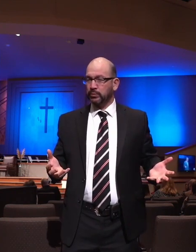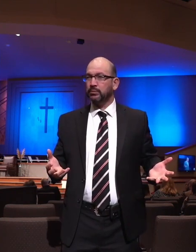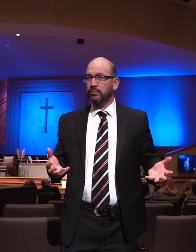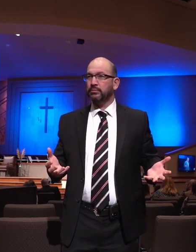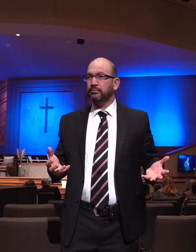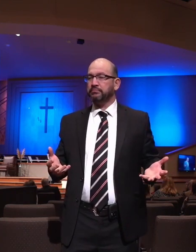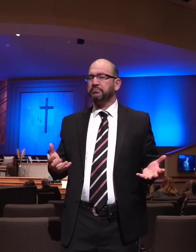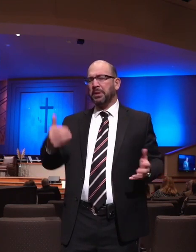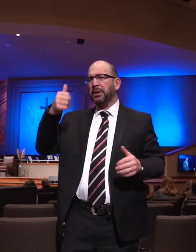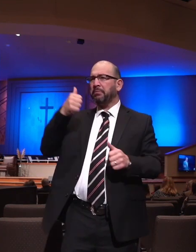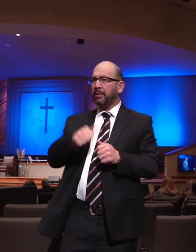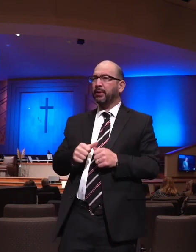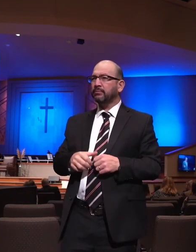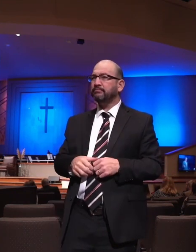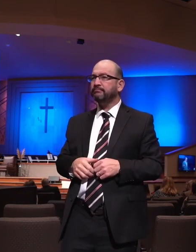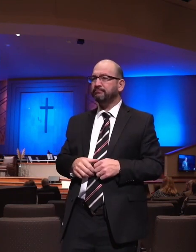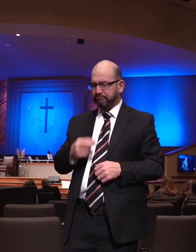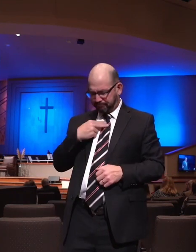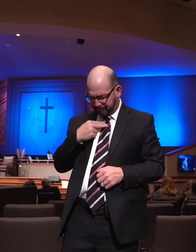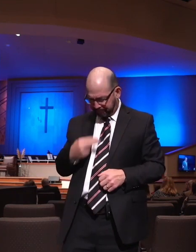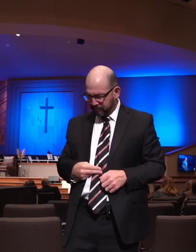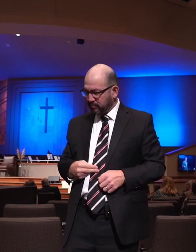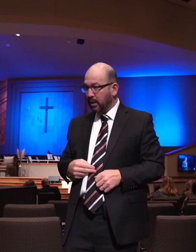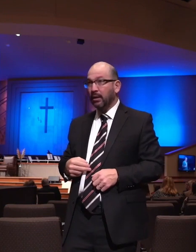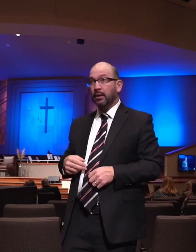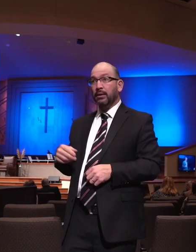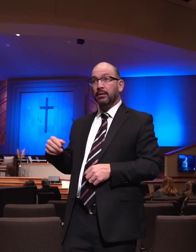I remember I had my coat and tie on and Luke was sitting next to me